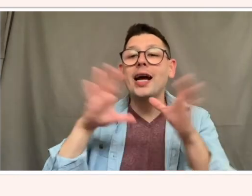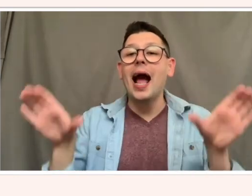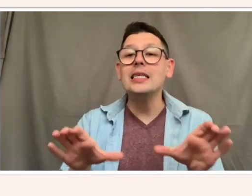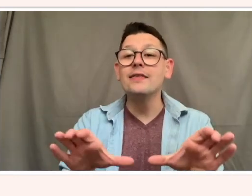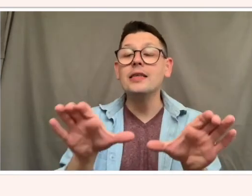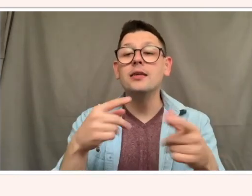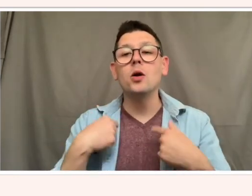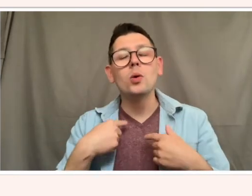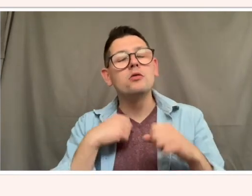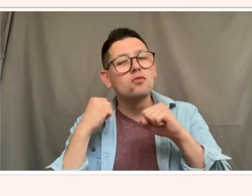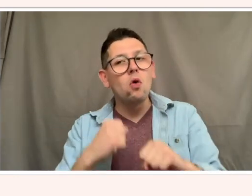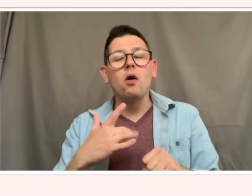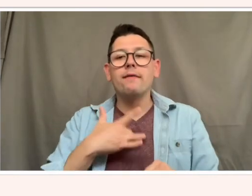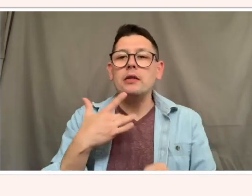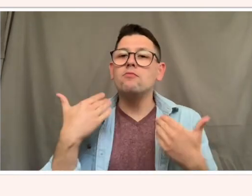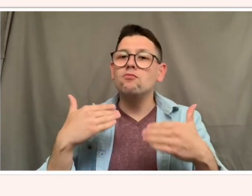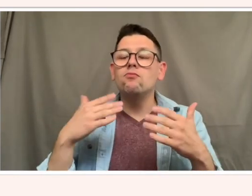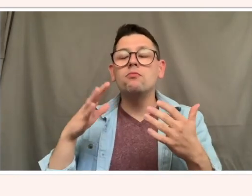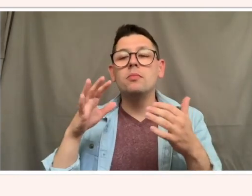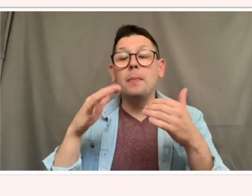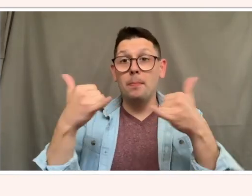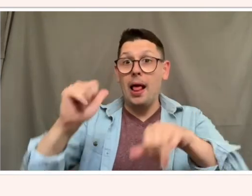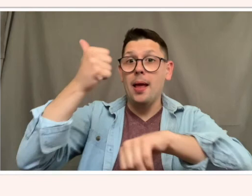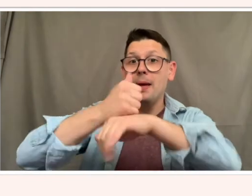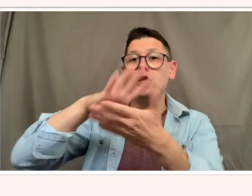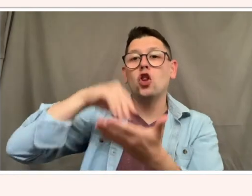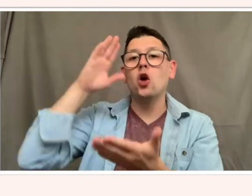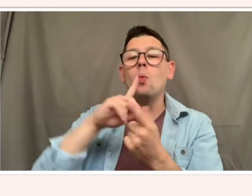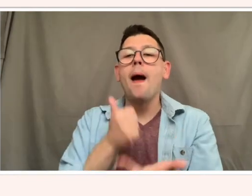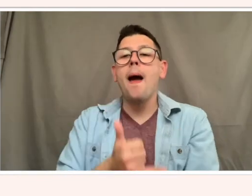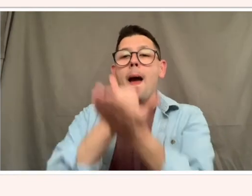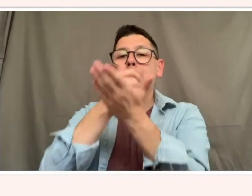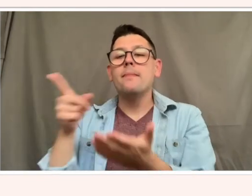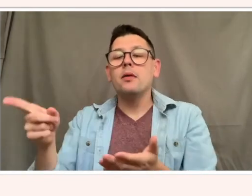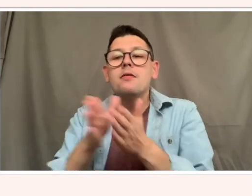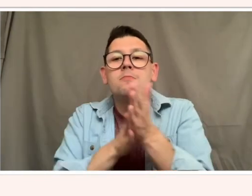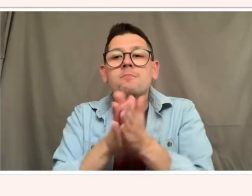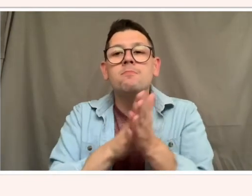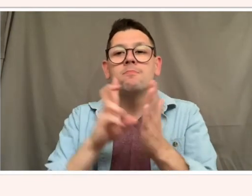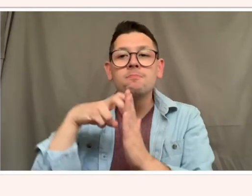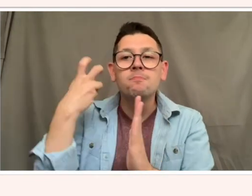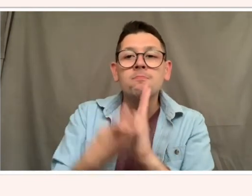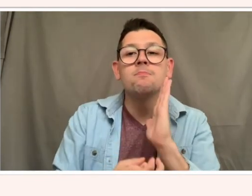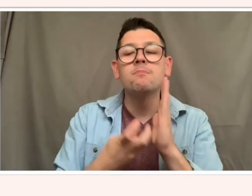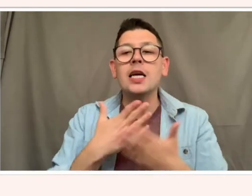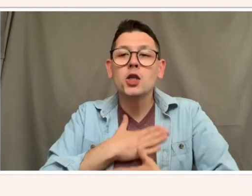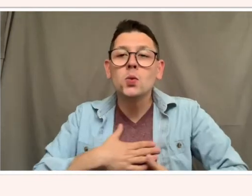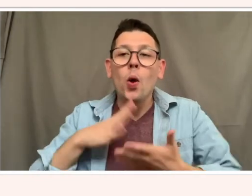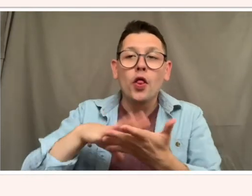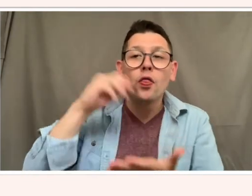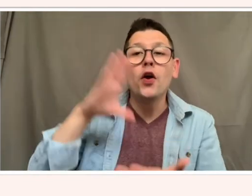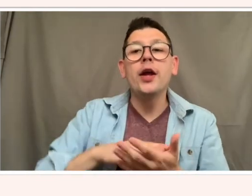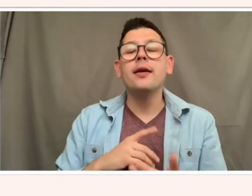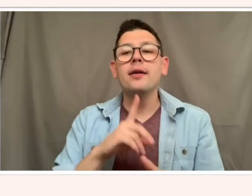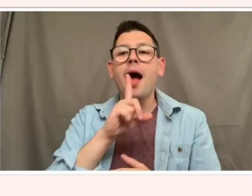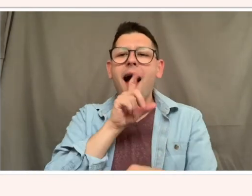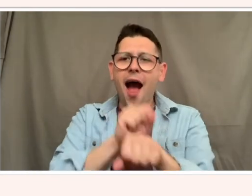a lot in the classroom, and that we're now including in the packet that I mentioned early, because play-based learning really helps motivated students